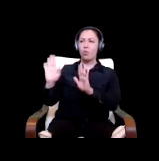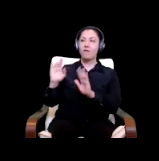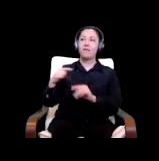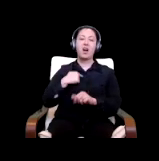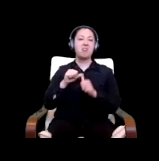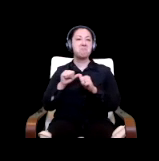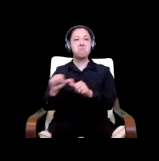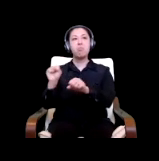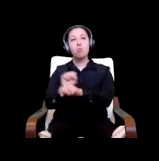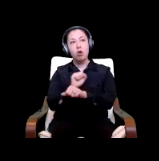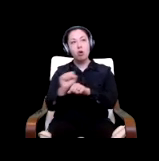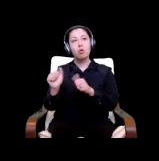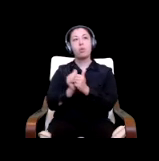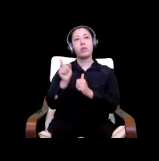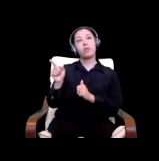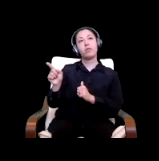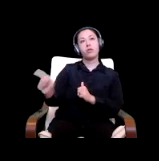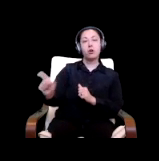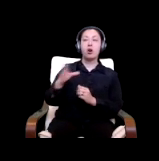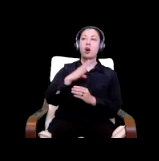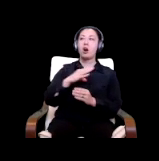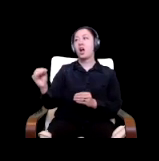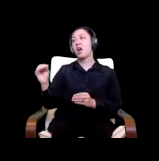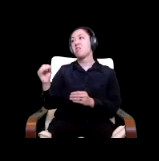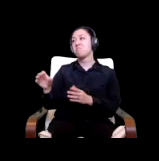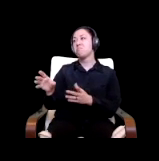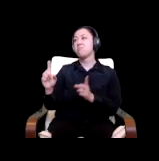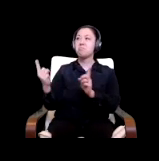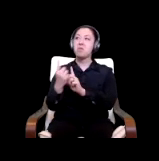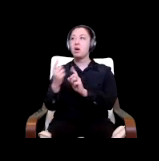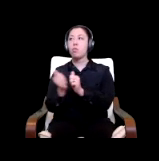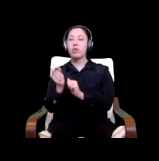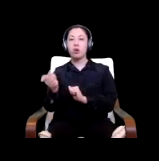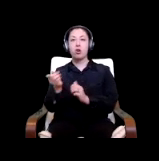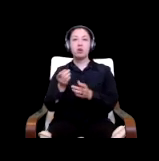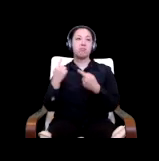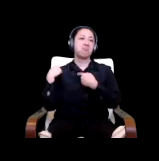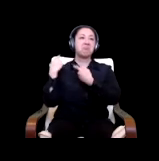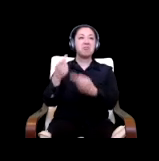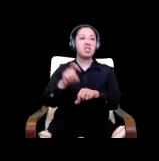time since specifically working at DB Central and she got me interested in the Deafblind